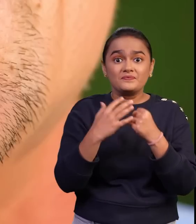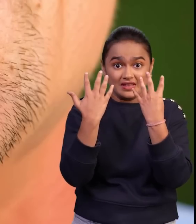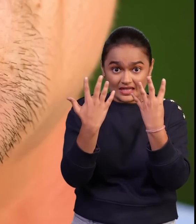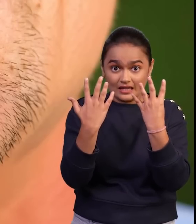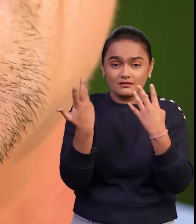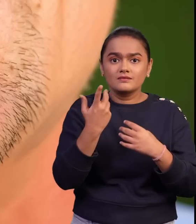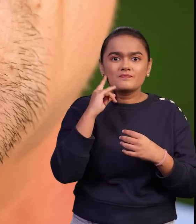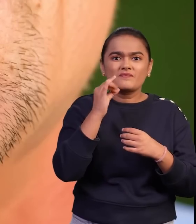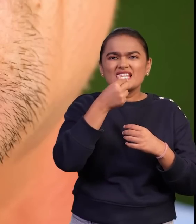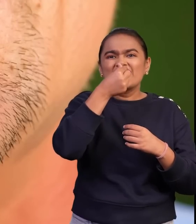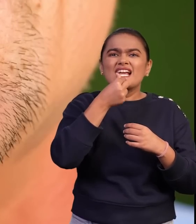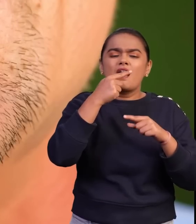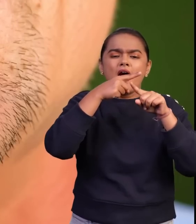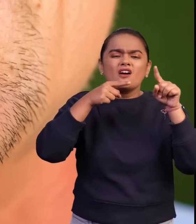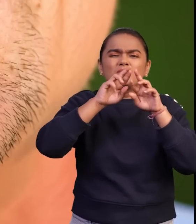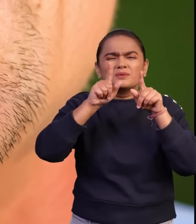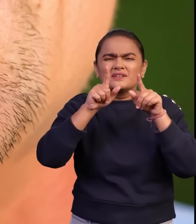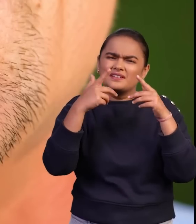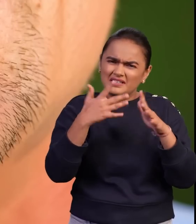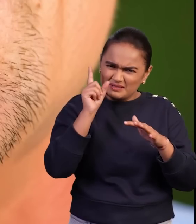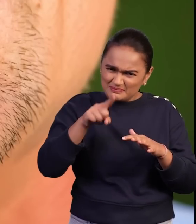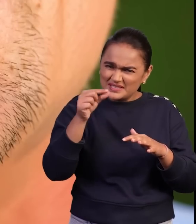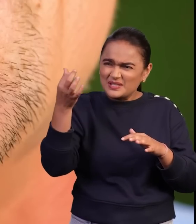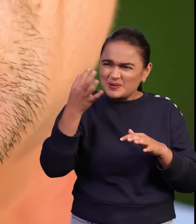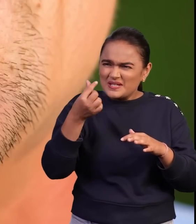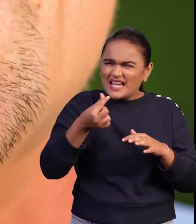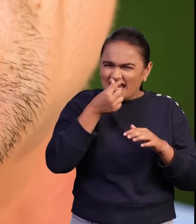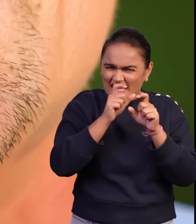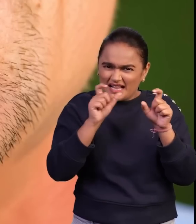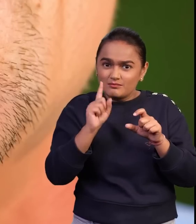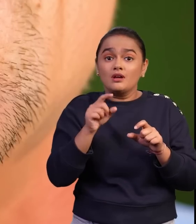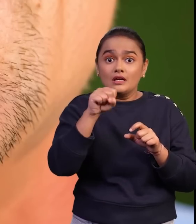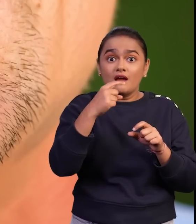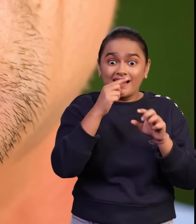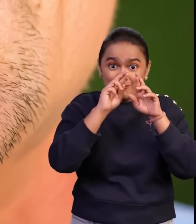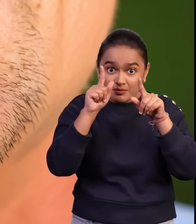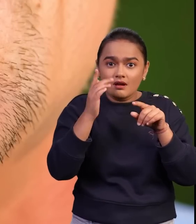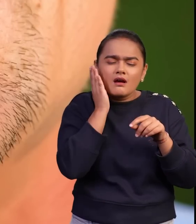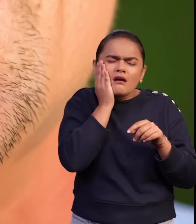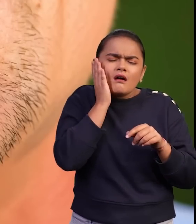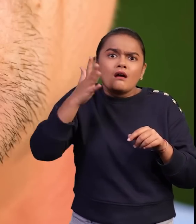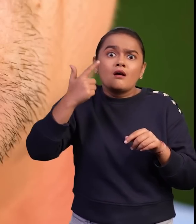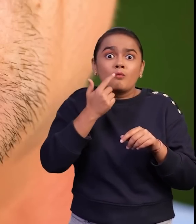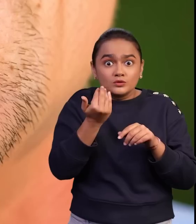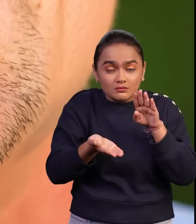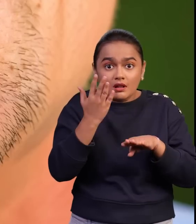9. Is it important to treat half-broken tooth? Yes, because half-broken tooth can lead to increase in pain and sensitivity.